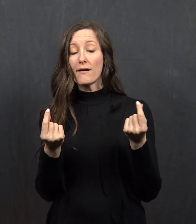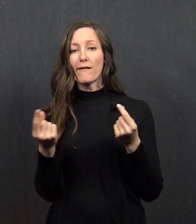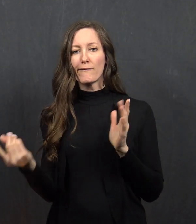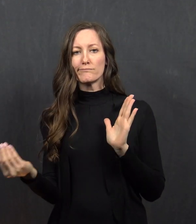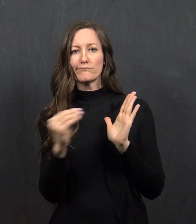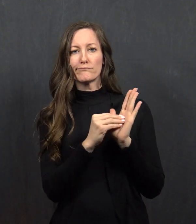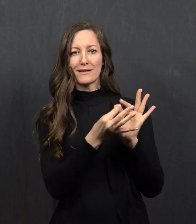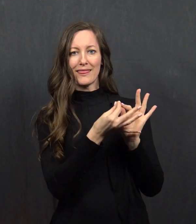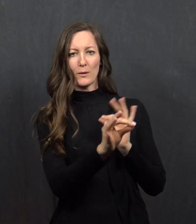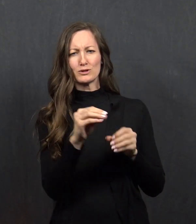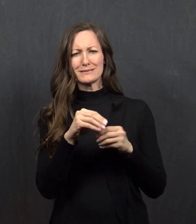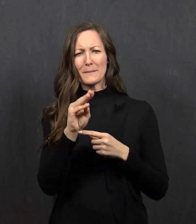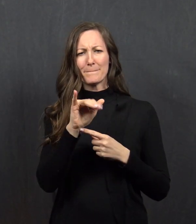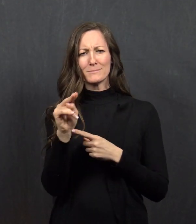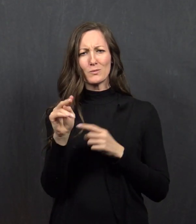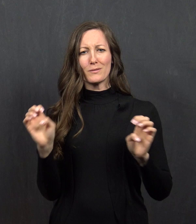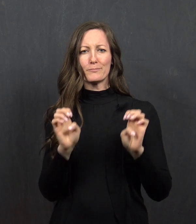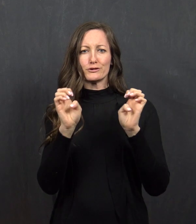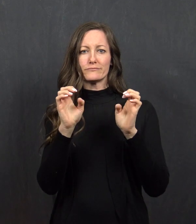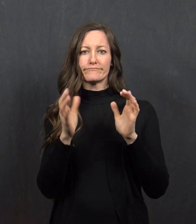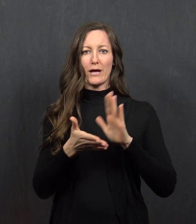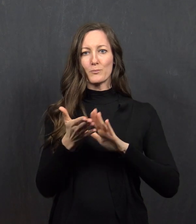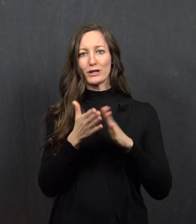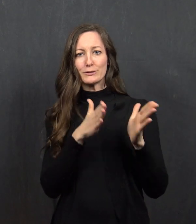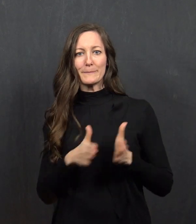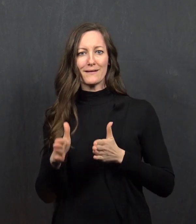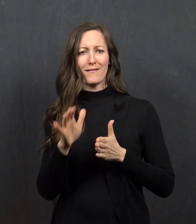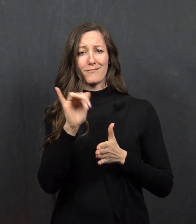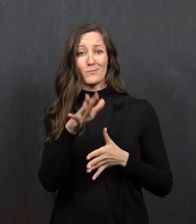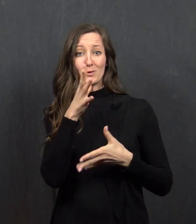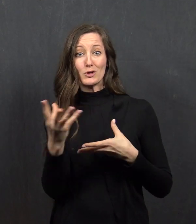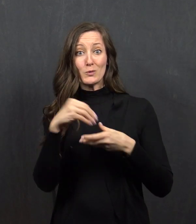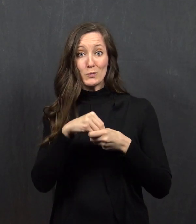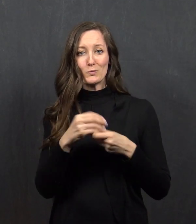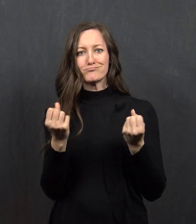DPS suggested that they insert language into the Minnesota Emergency Operations Plan to include